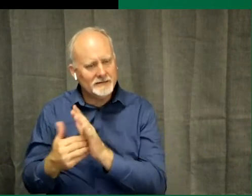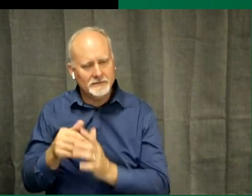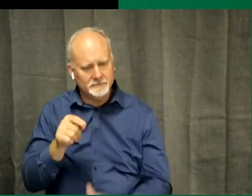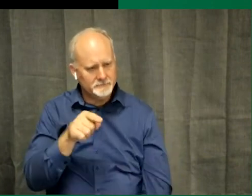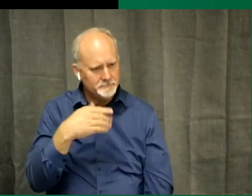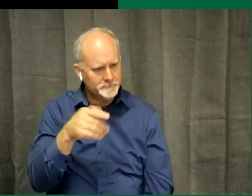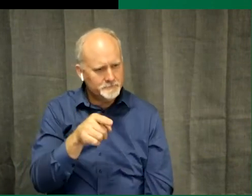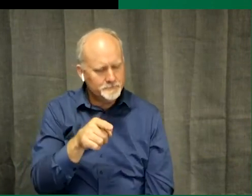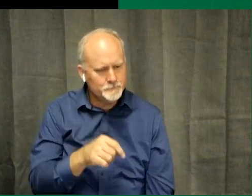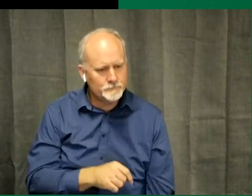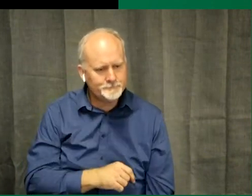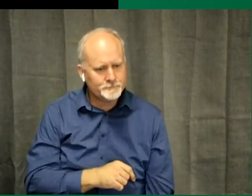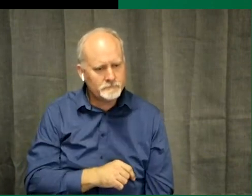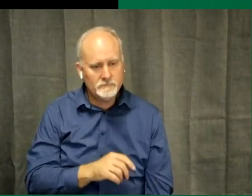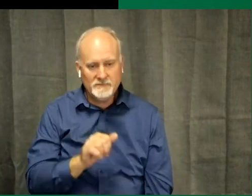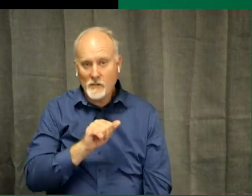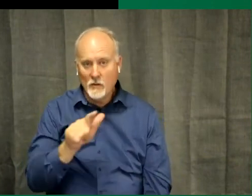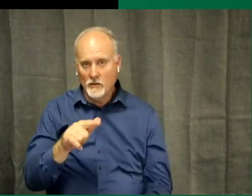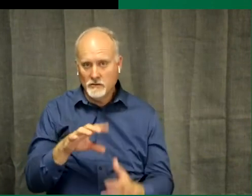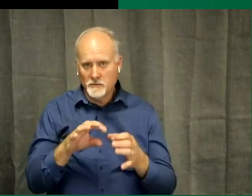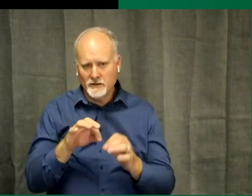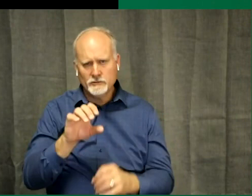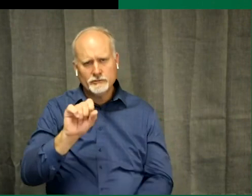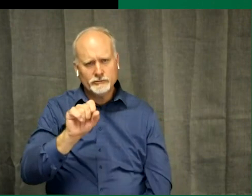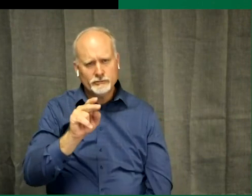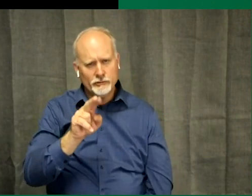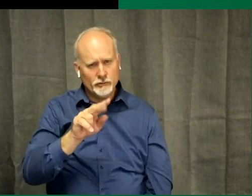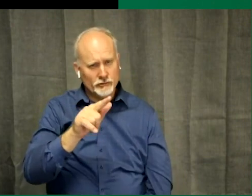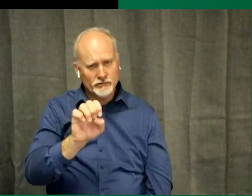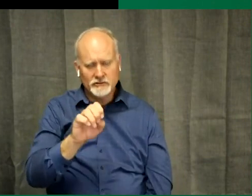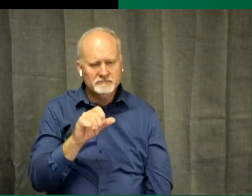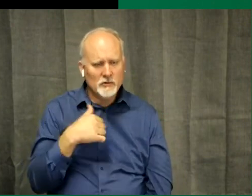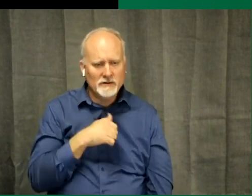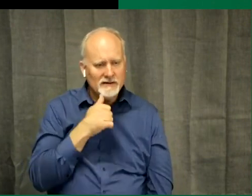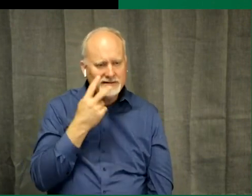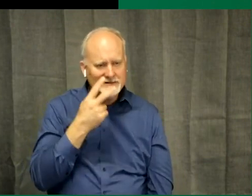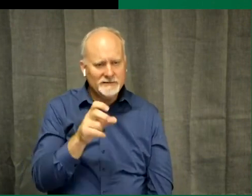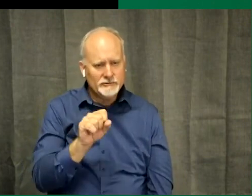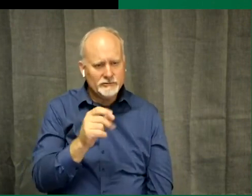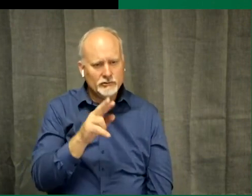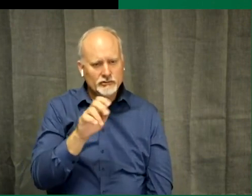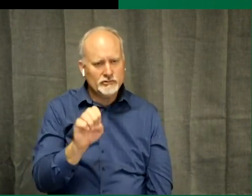so everyone's talking about surges i'm not sure we're actually seeing surges i see this as almost